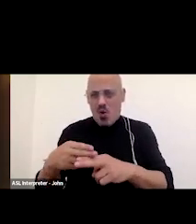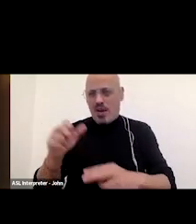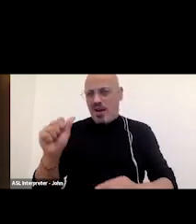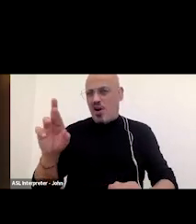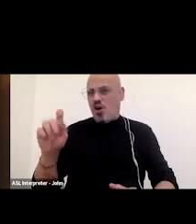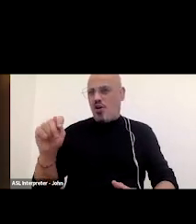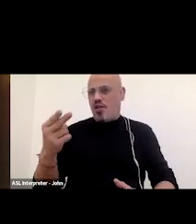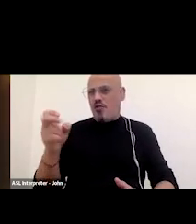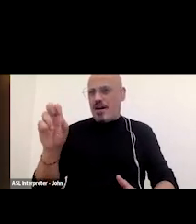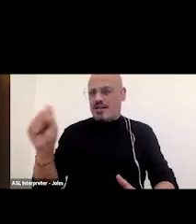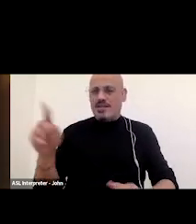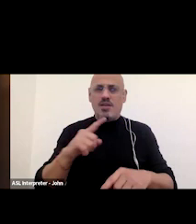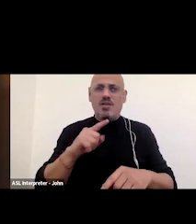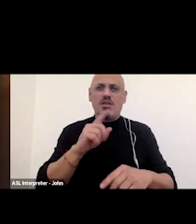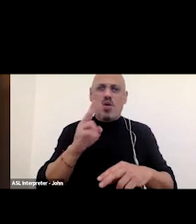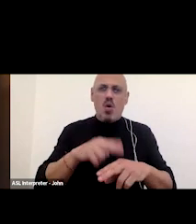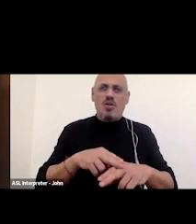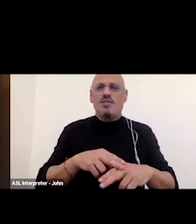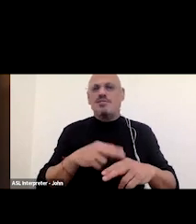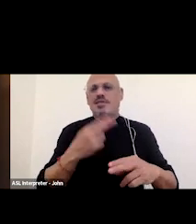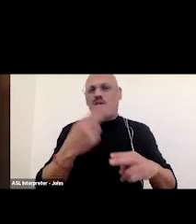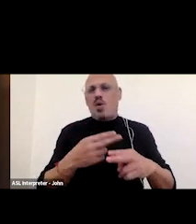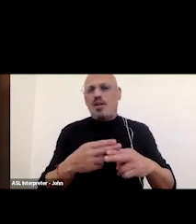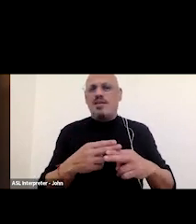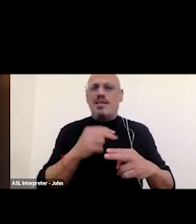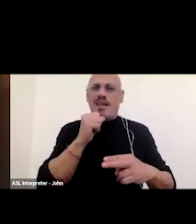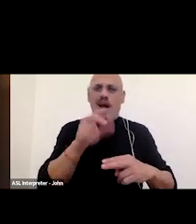they call it abnormality of a major joint in any extremity.